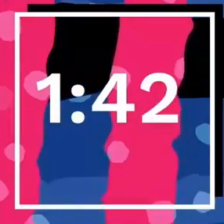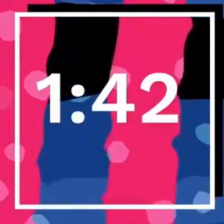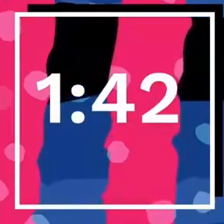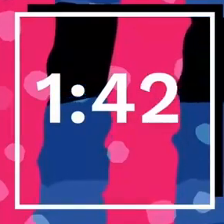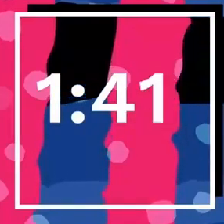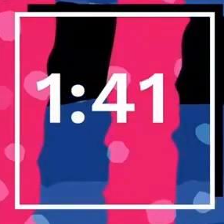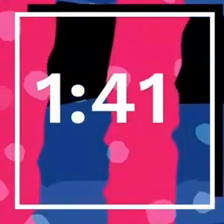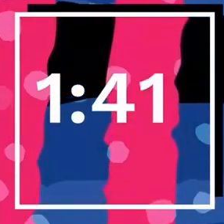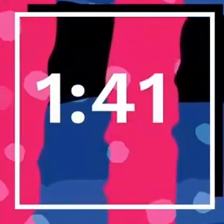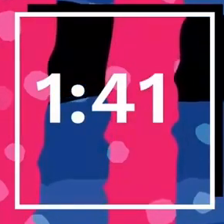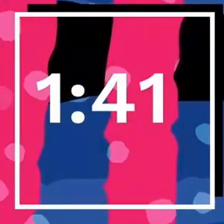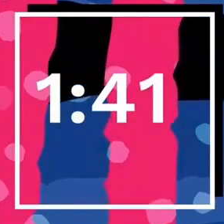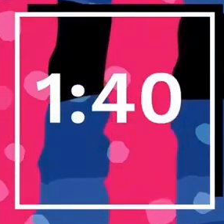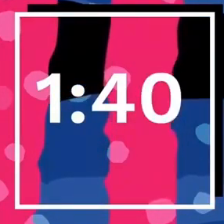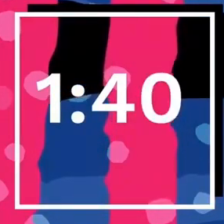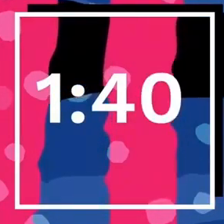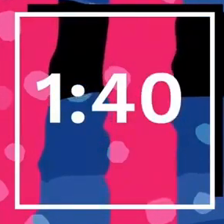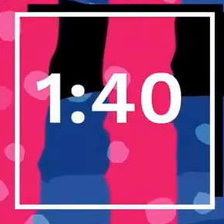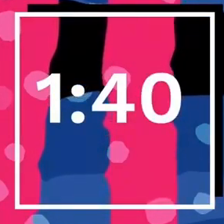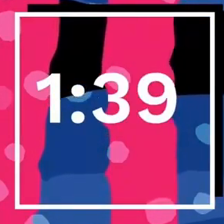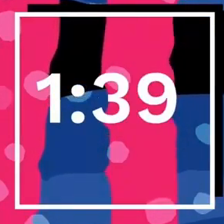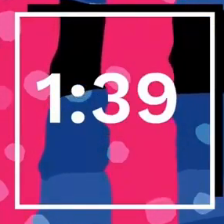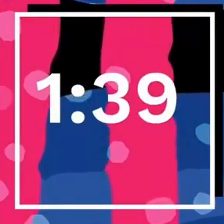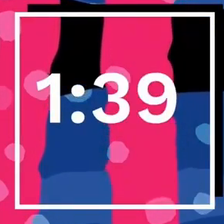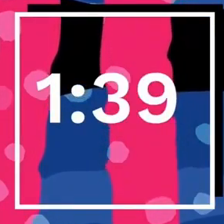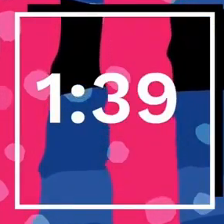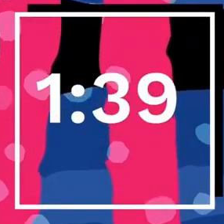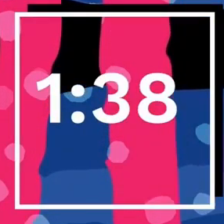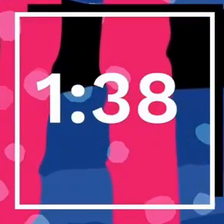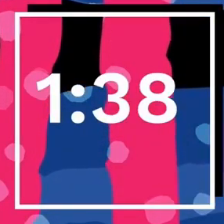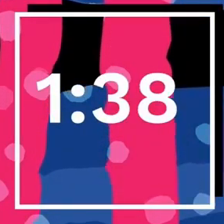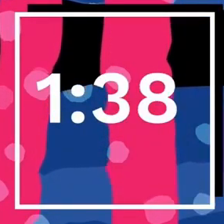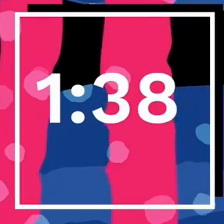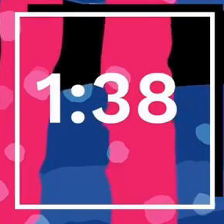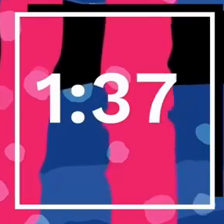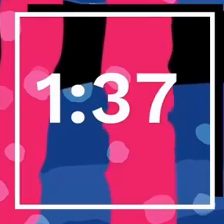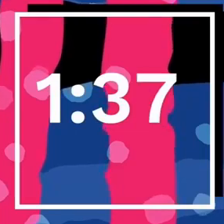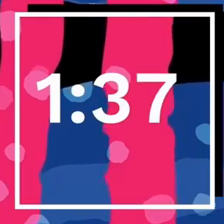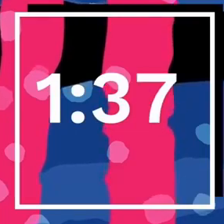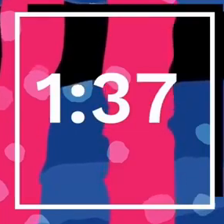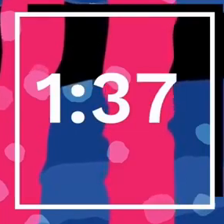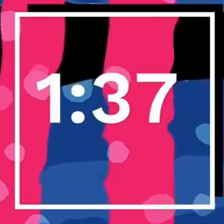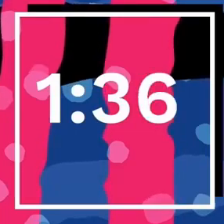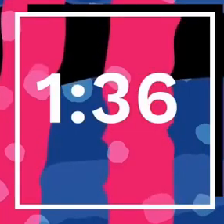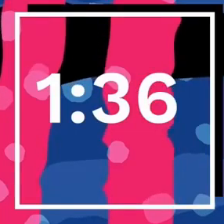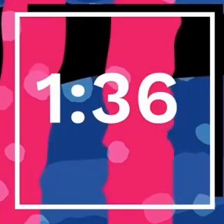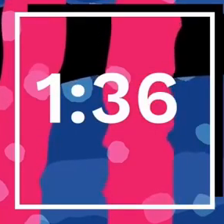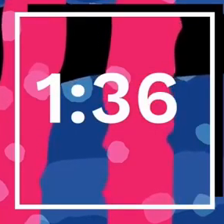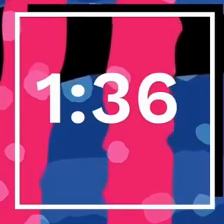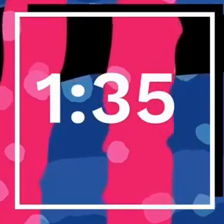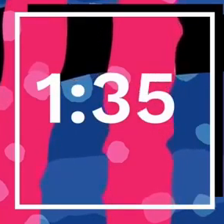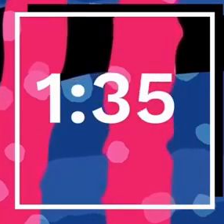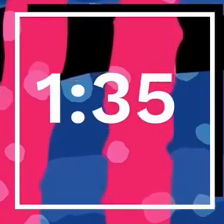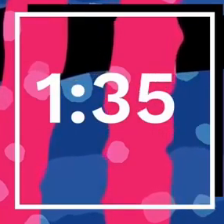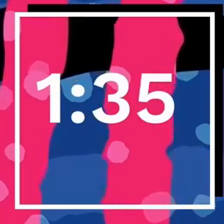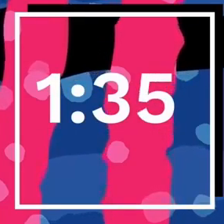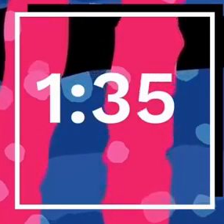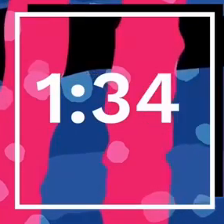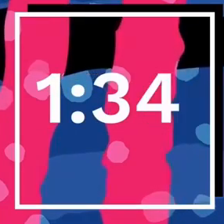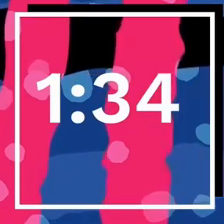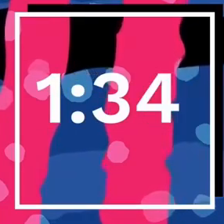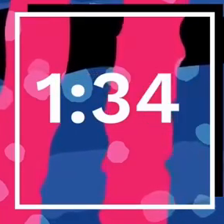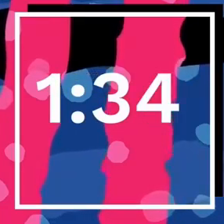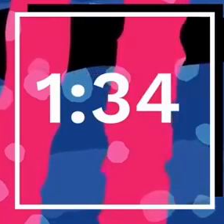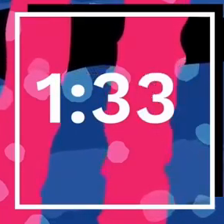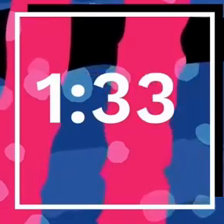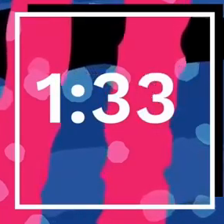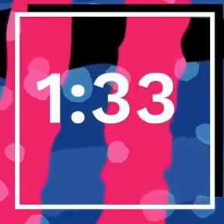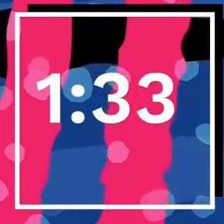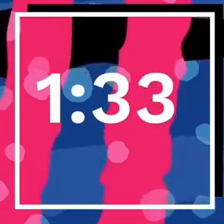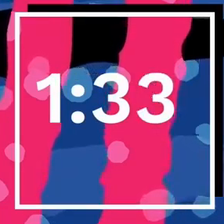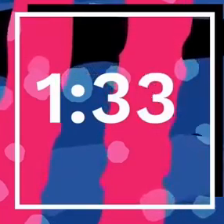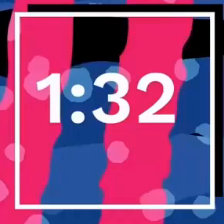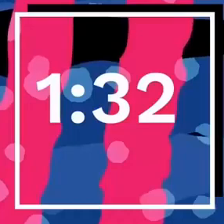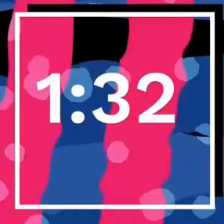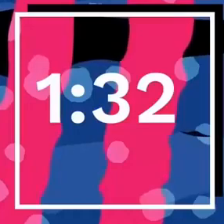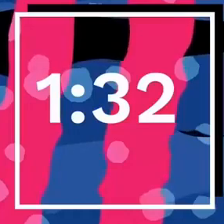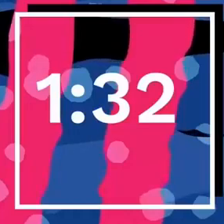SHE'S HAVING TROUBLE MAKING